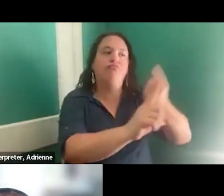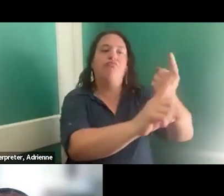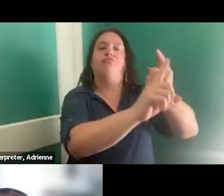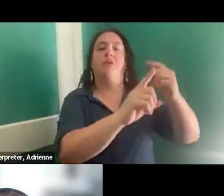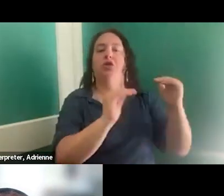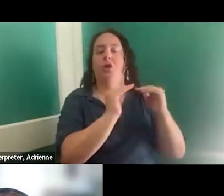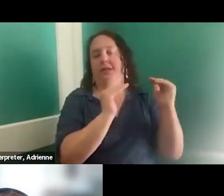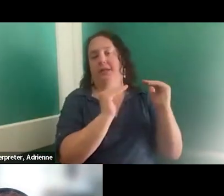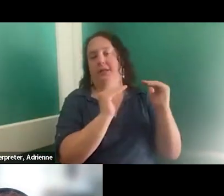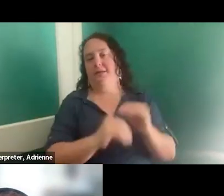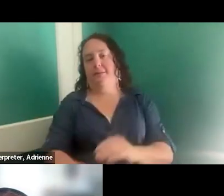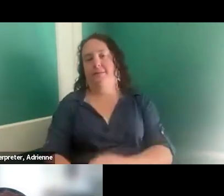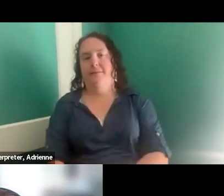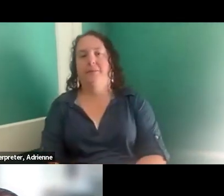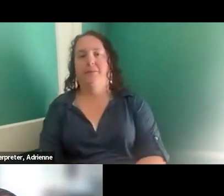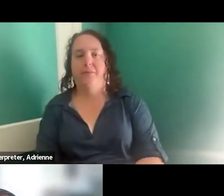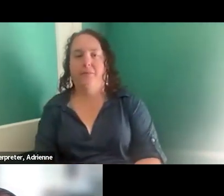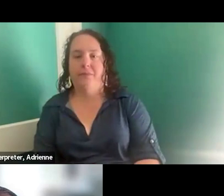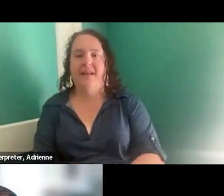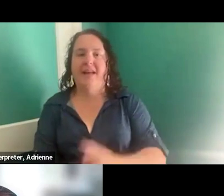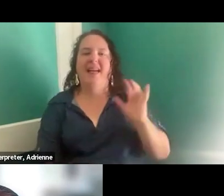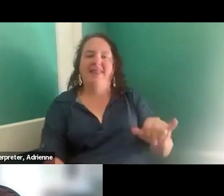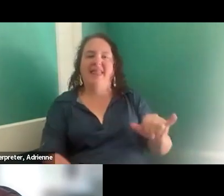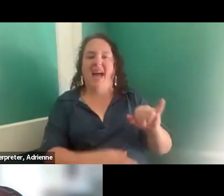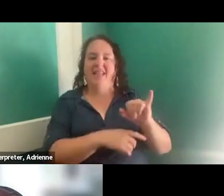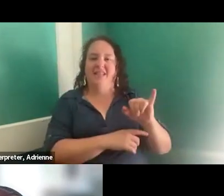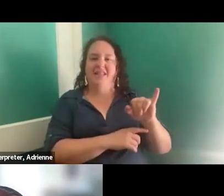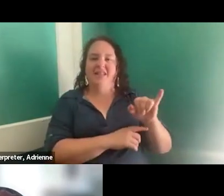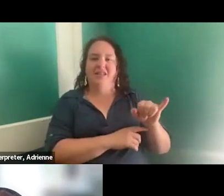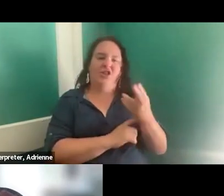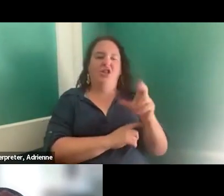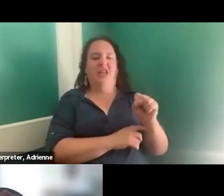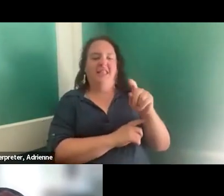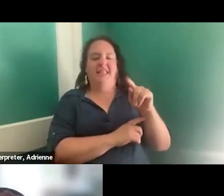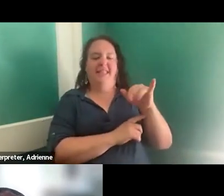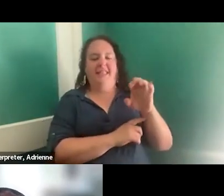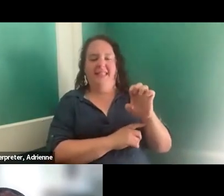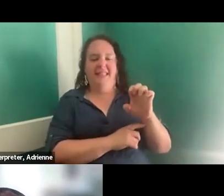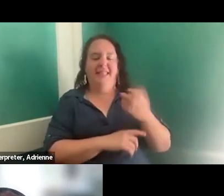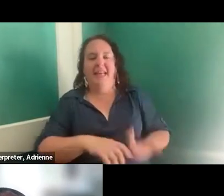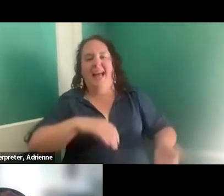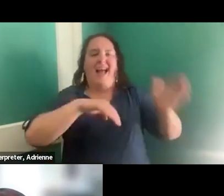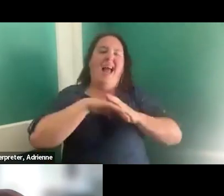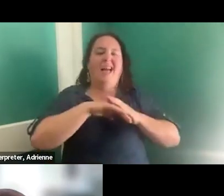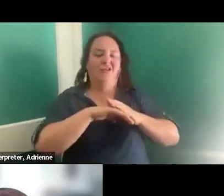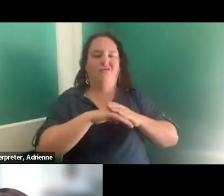It's the oomph. It's the oomph that actually does something.